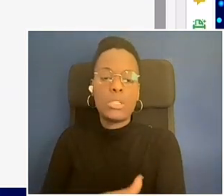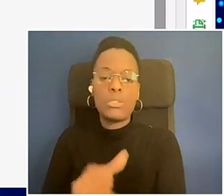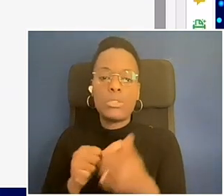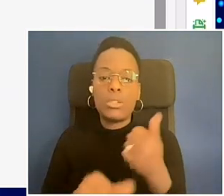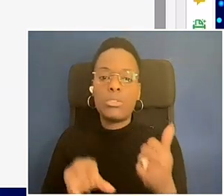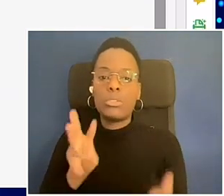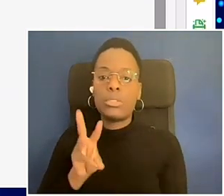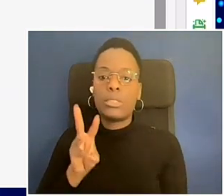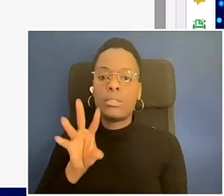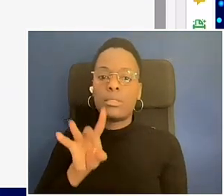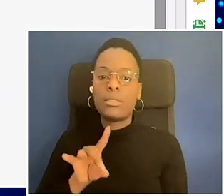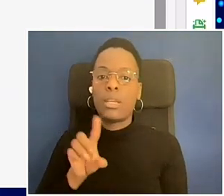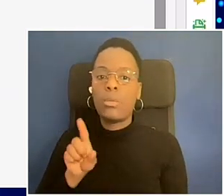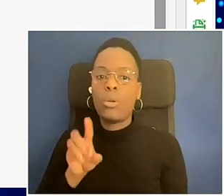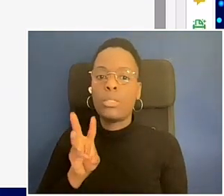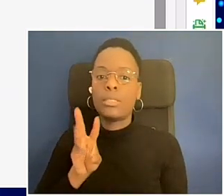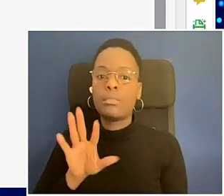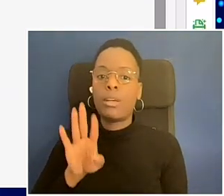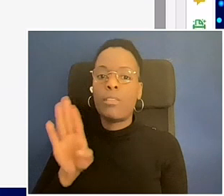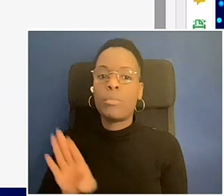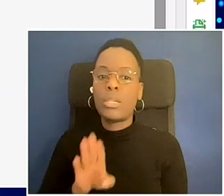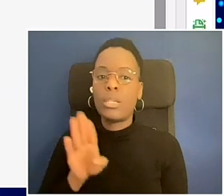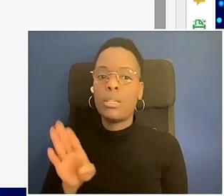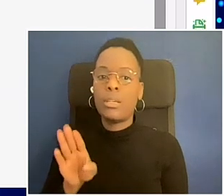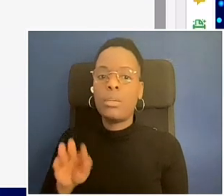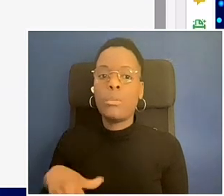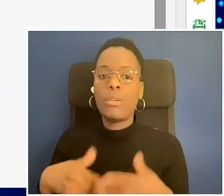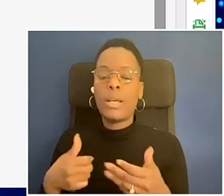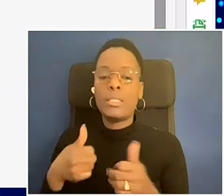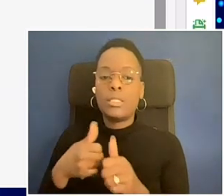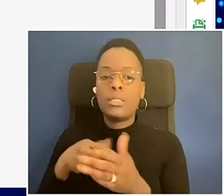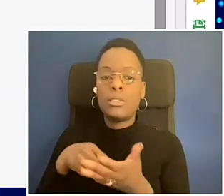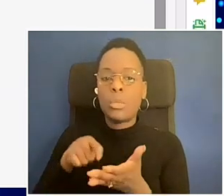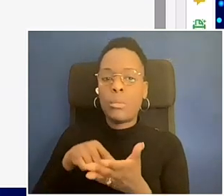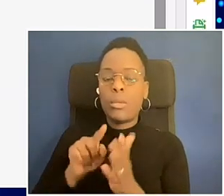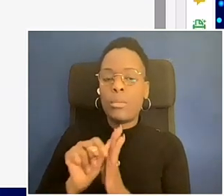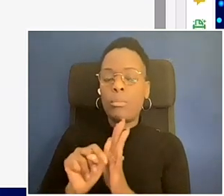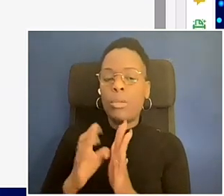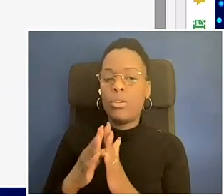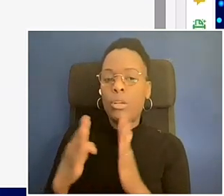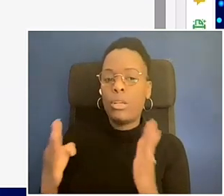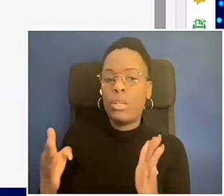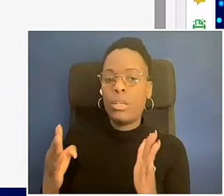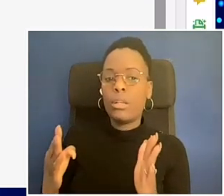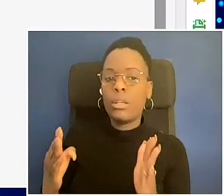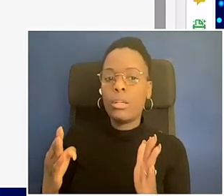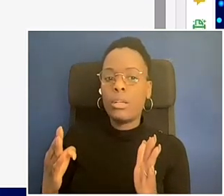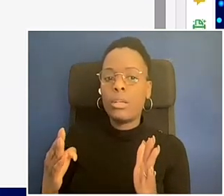cost of such books, supplies, and other educationally-related goods and services to the student prior to any authorization